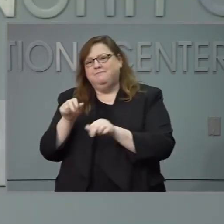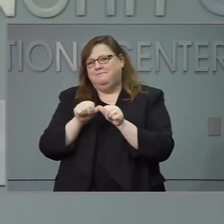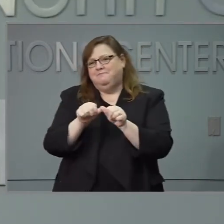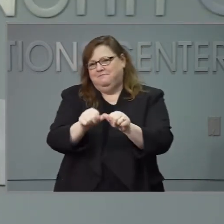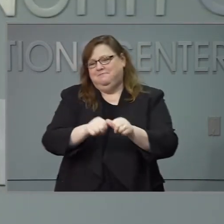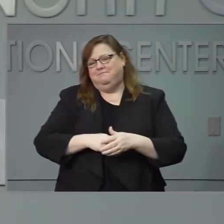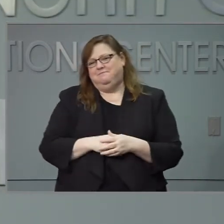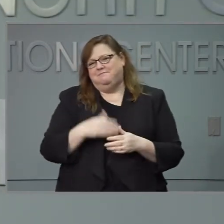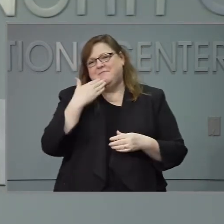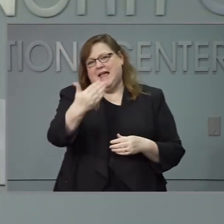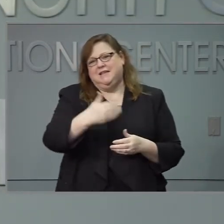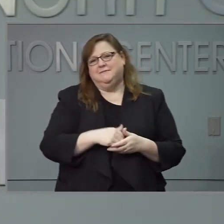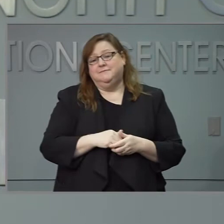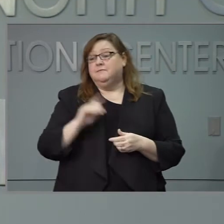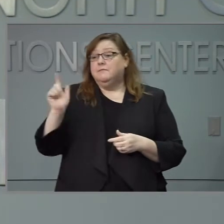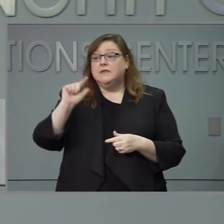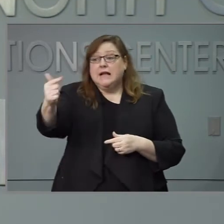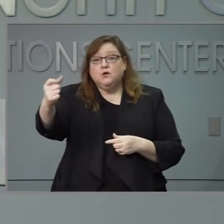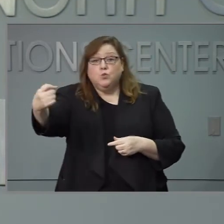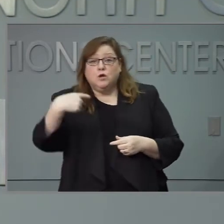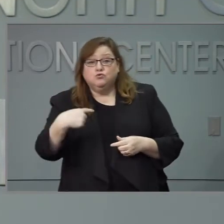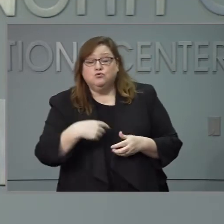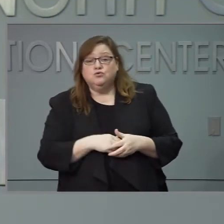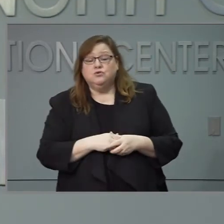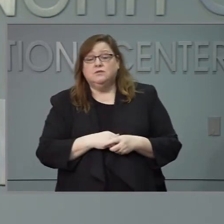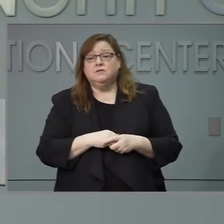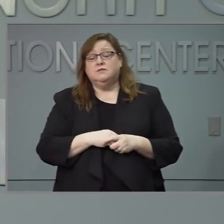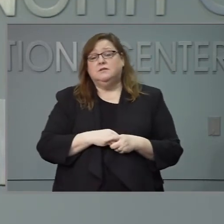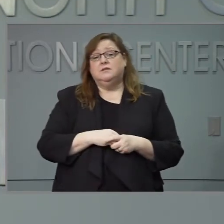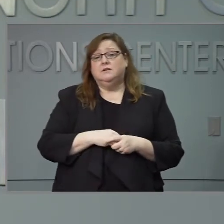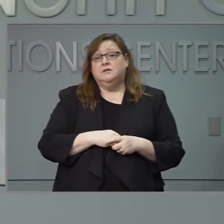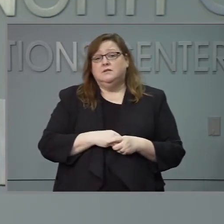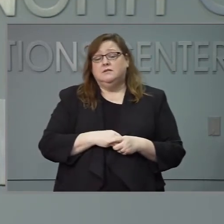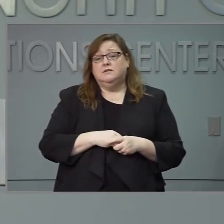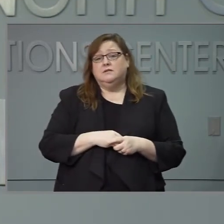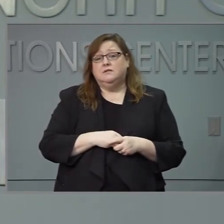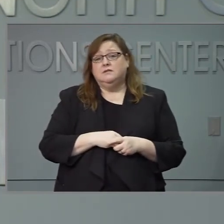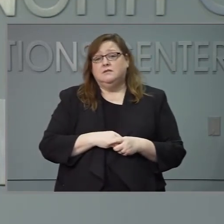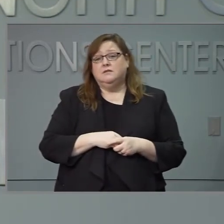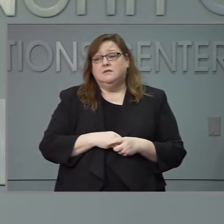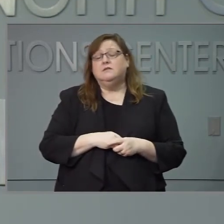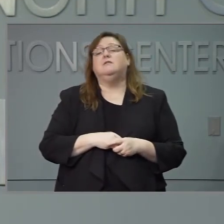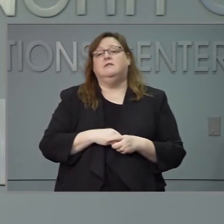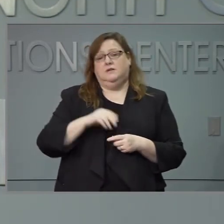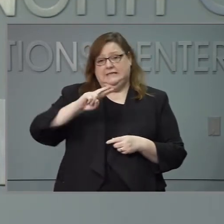CON LOS PLANES A, B Y C? QUINCE SEGUNDOS DE SILENCIO, NADIE